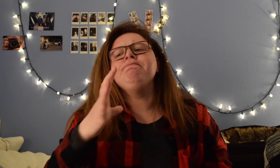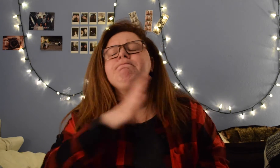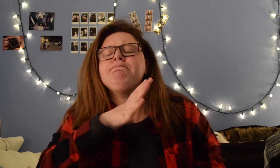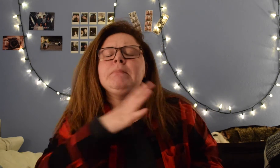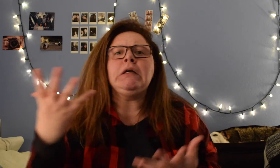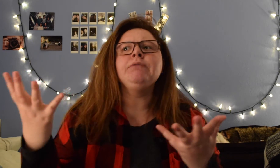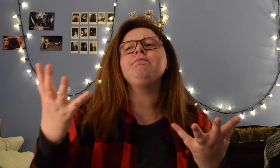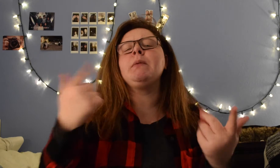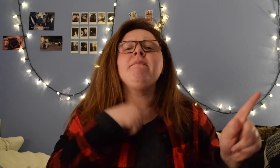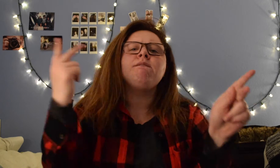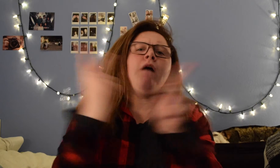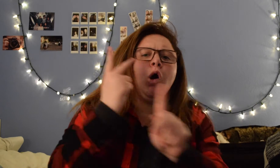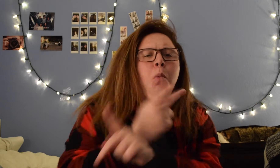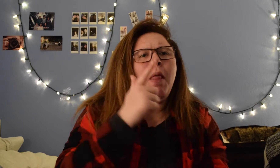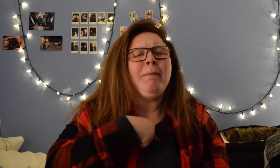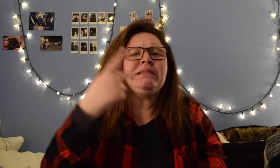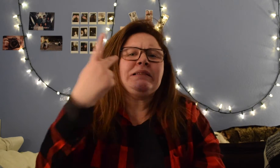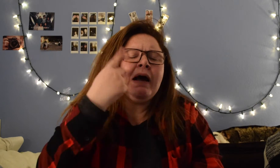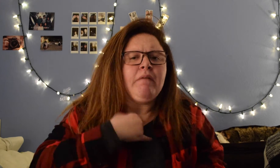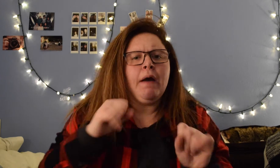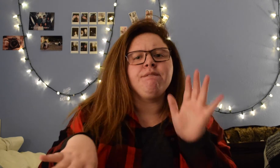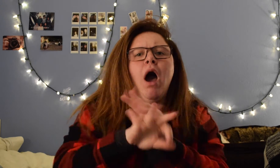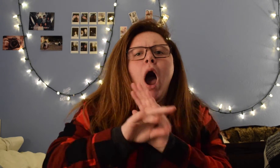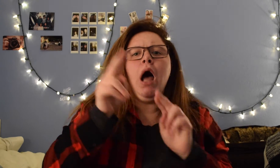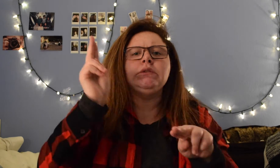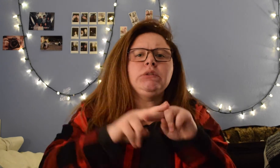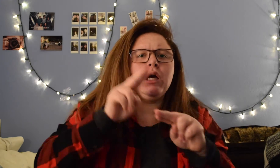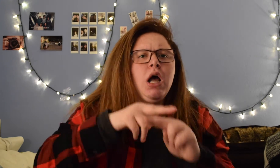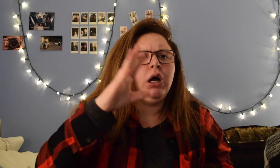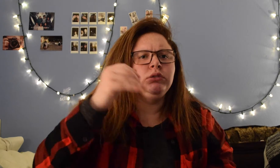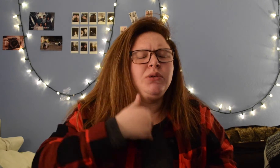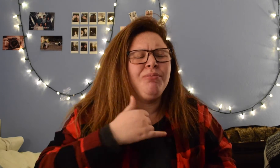She stepped up and she would try to figure it out. She would check if she could find an extra seat